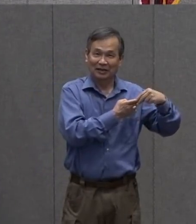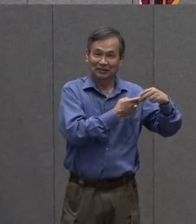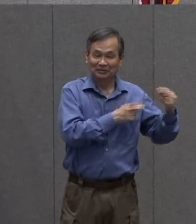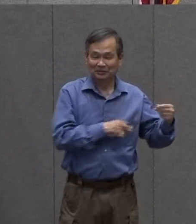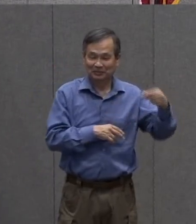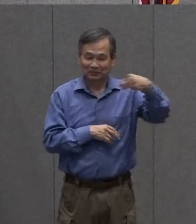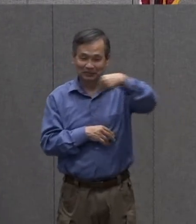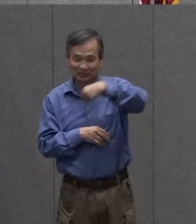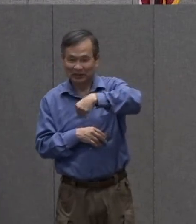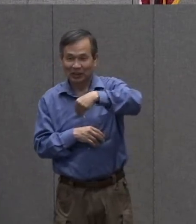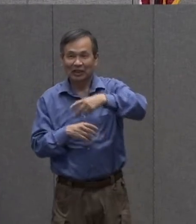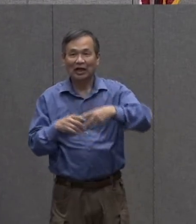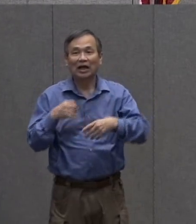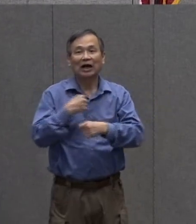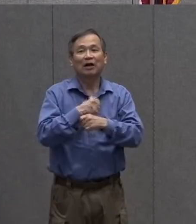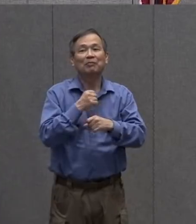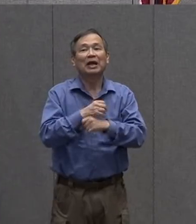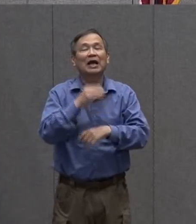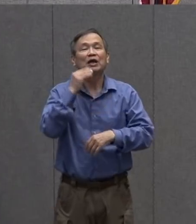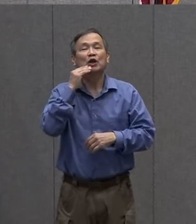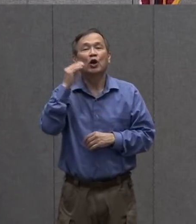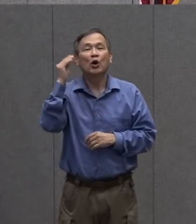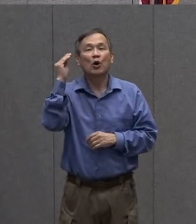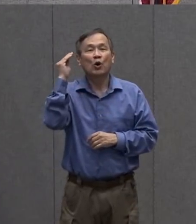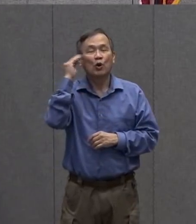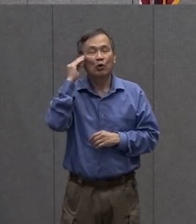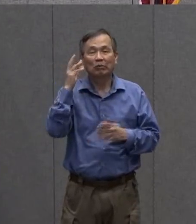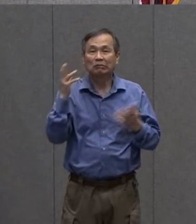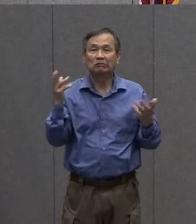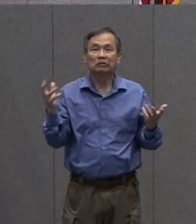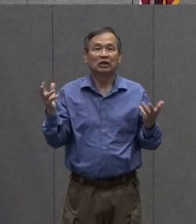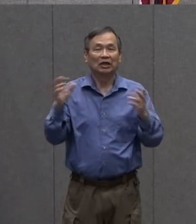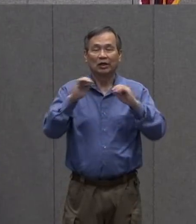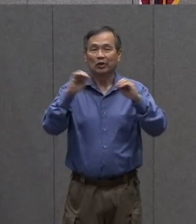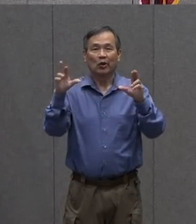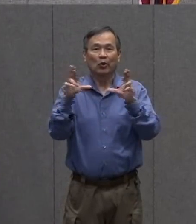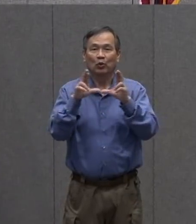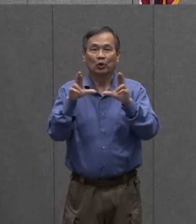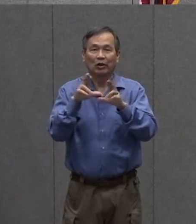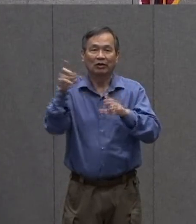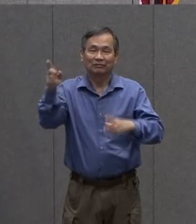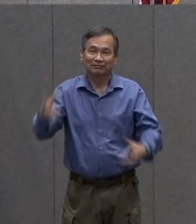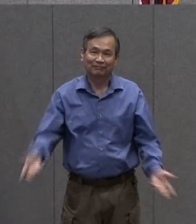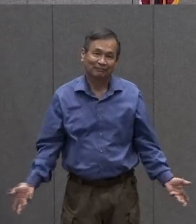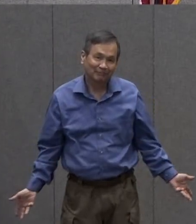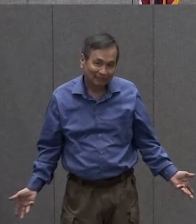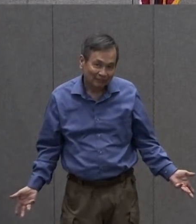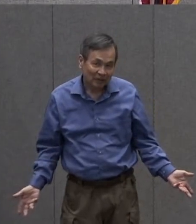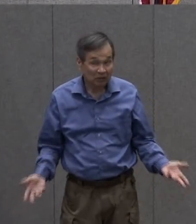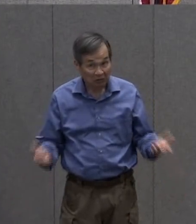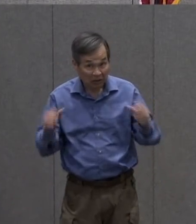the big one in particular, I did not have access to a ruler. And so another item, if you had access to a ruler